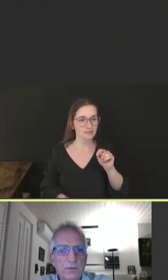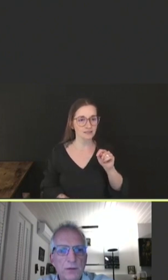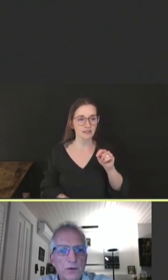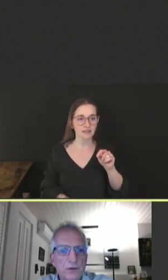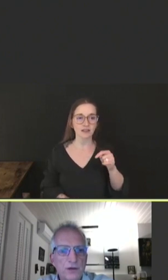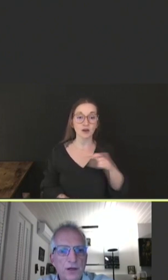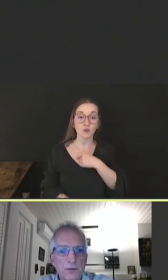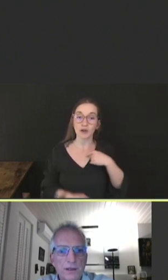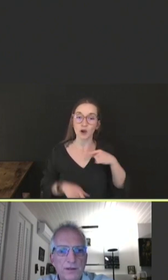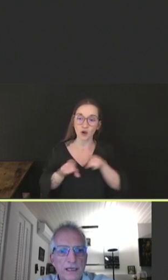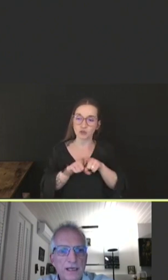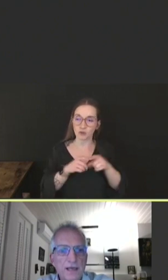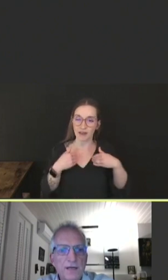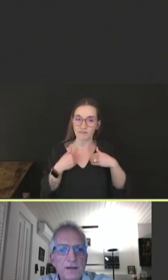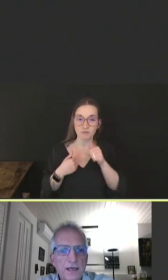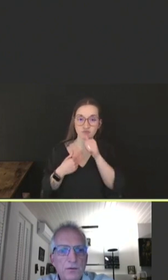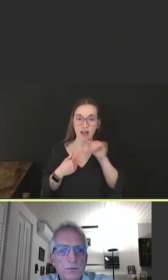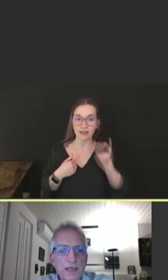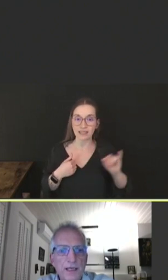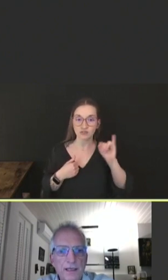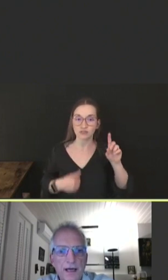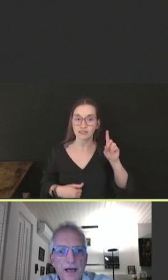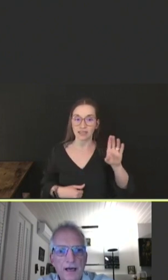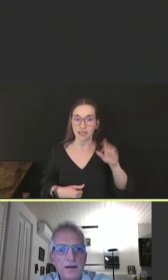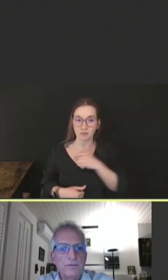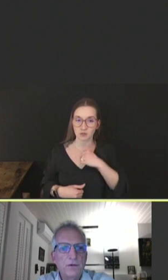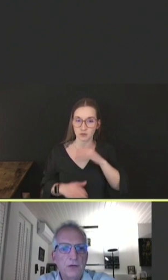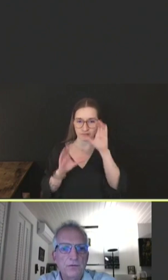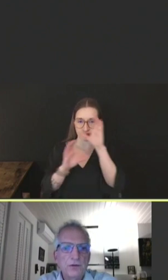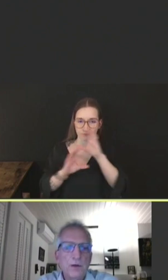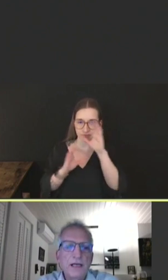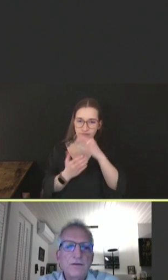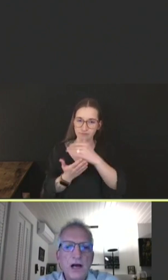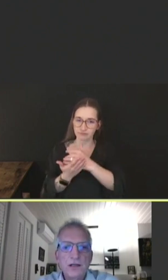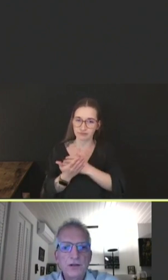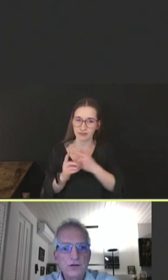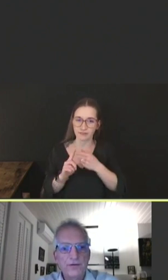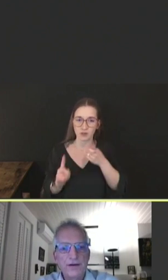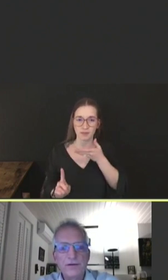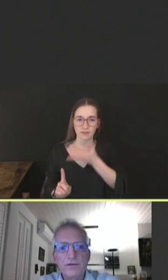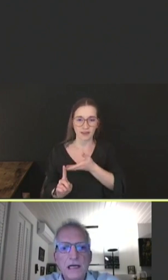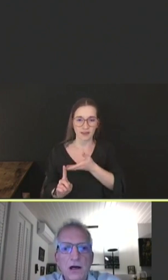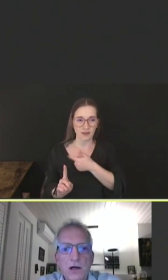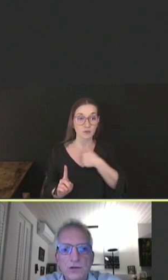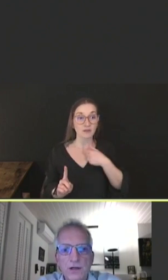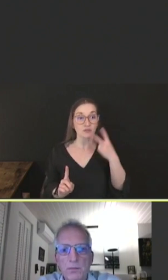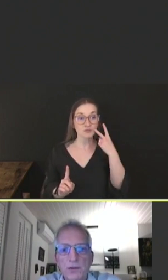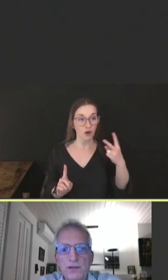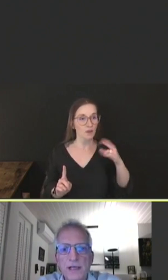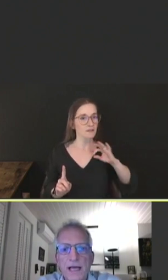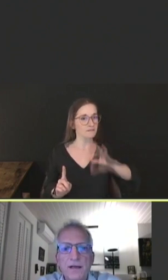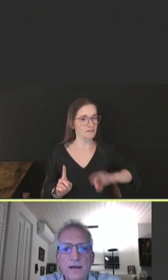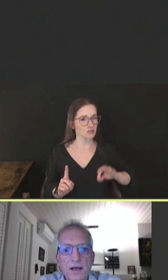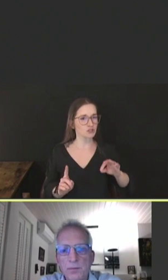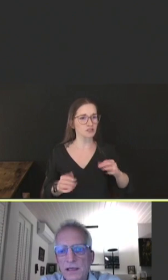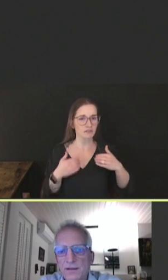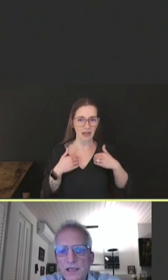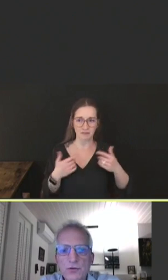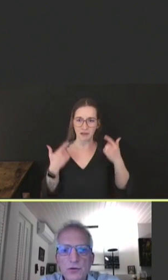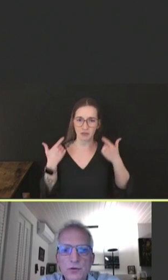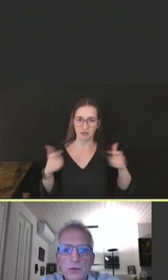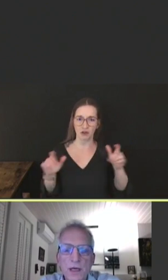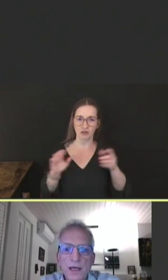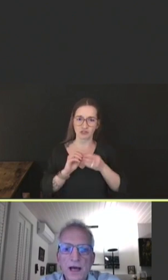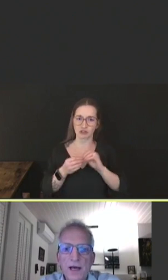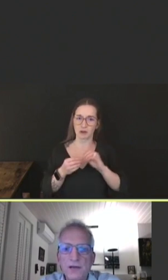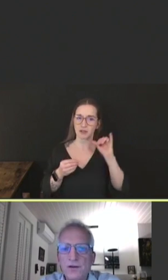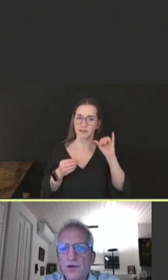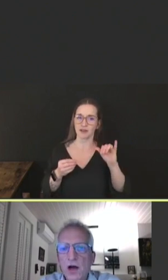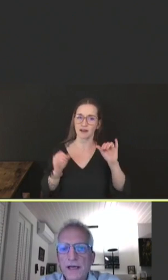that we could query. There, we saw the advantages of having very large numbers and ability to define